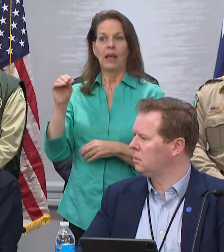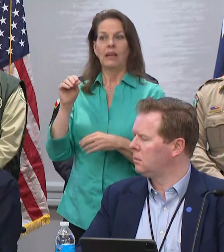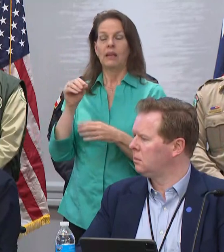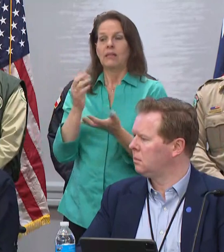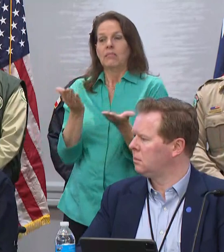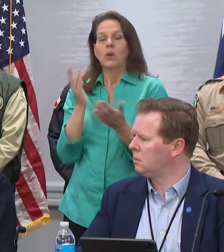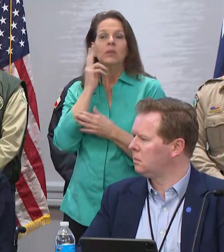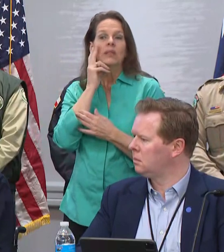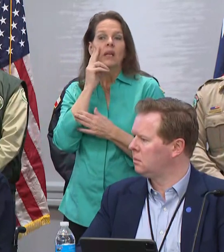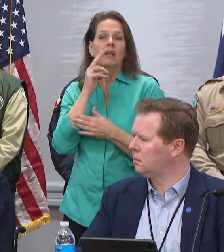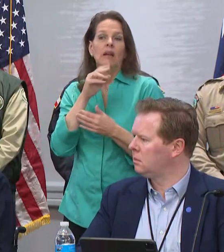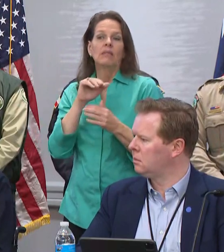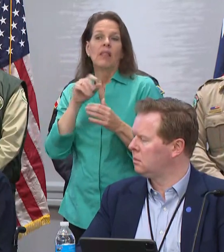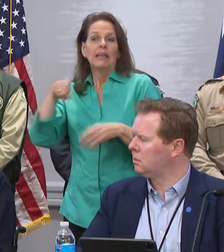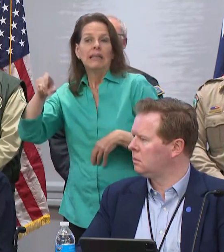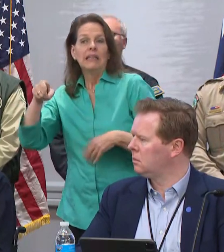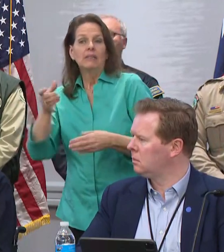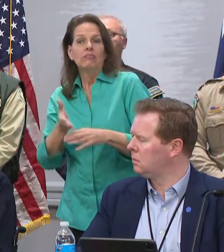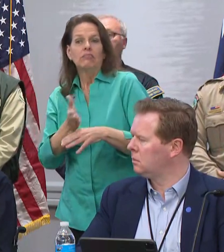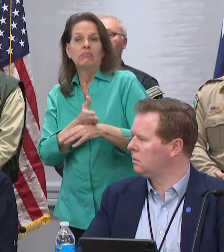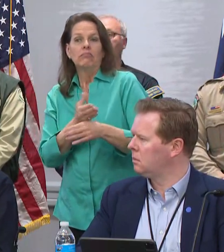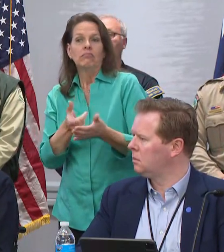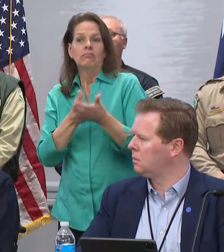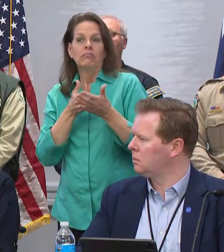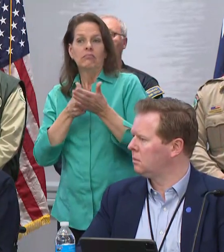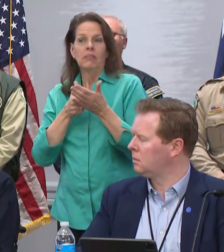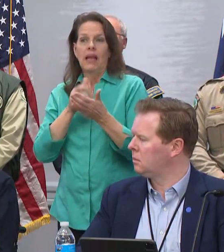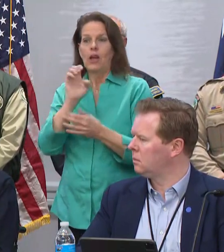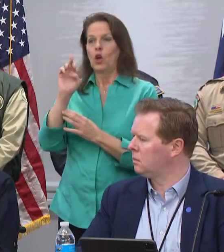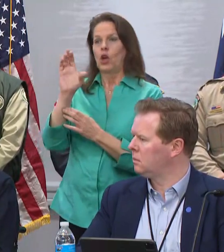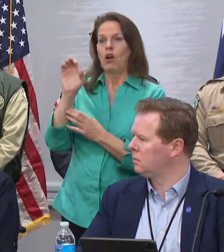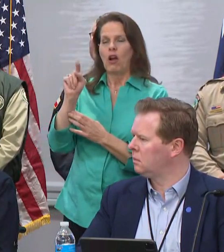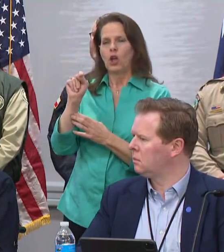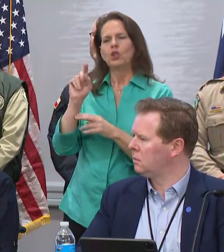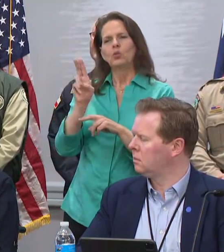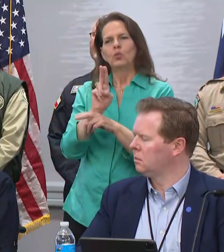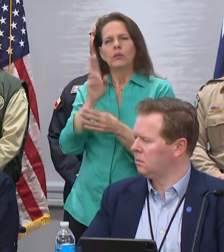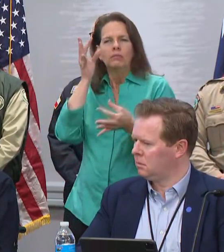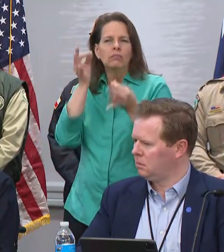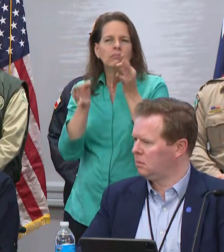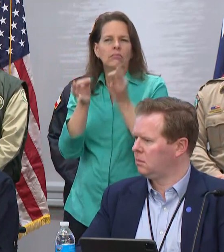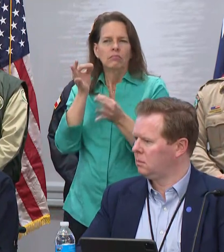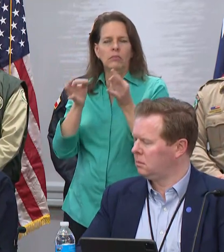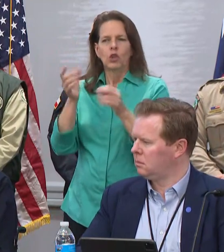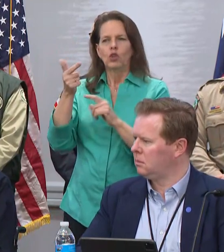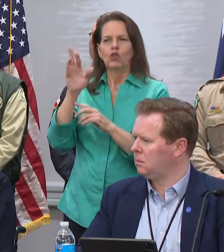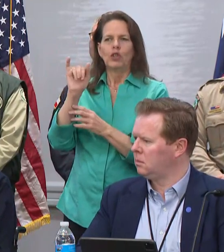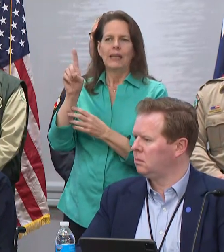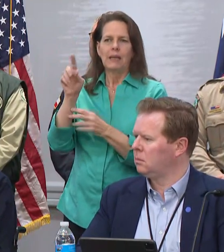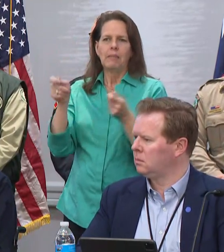If the need arises in Arcata is using a conservative approach to grid management and forecast.